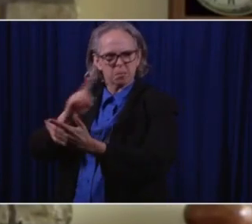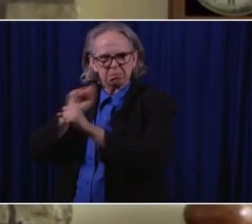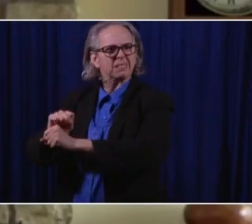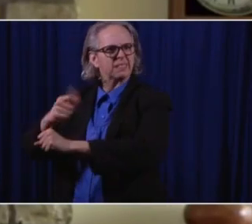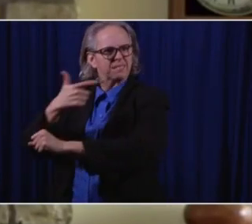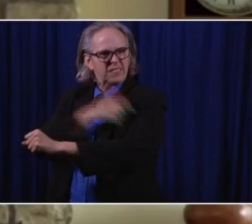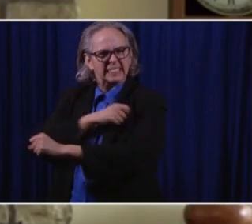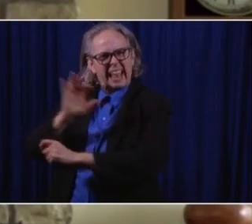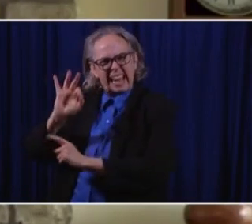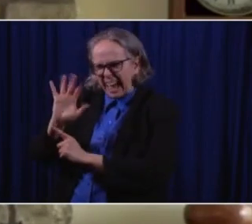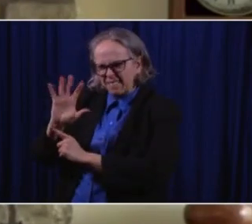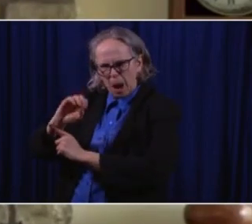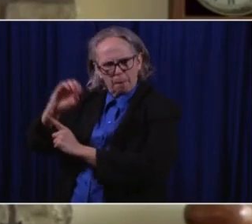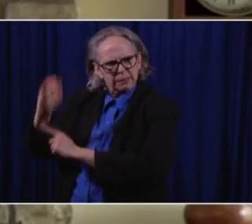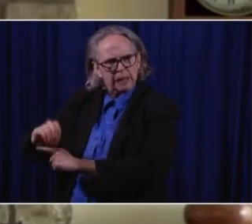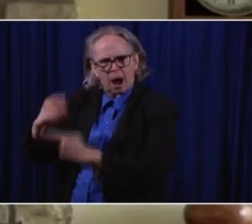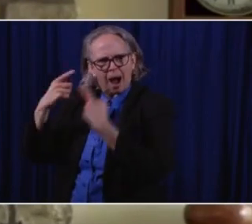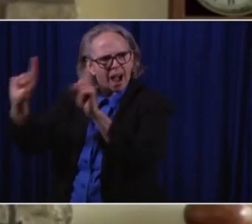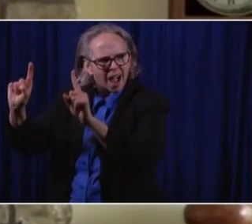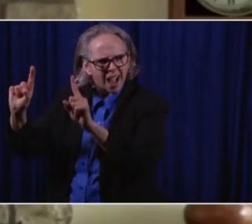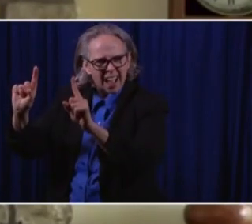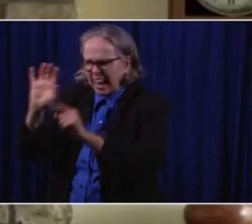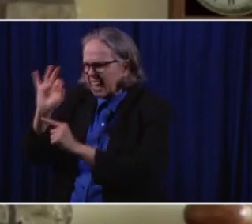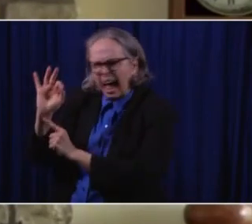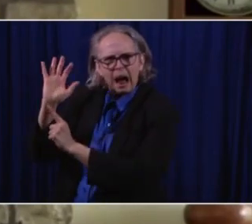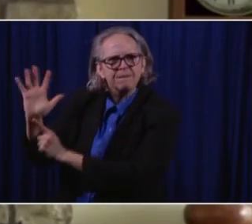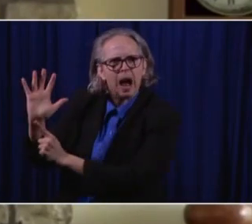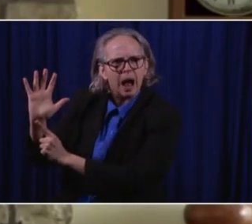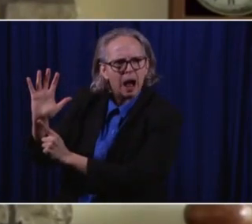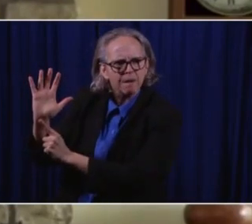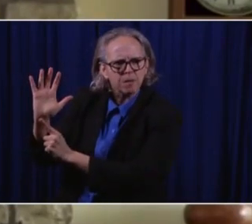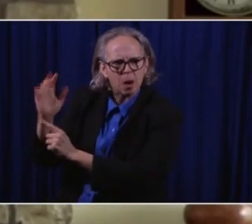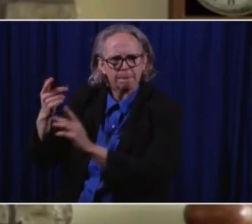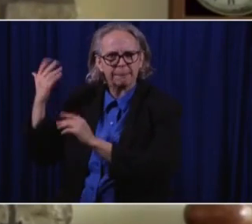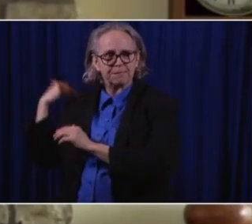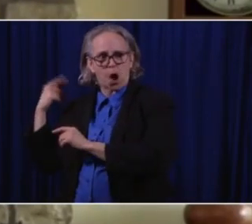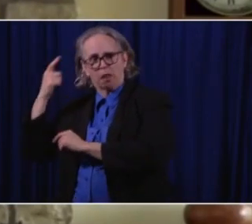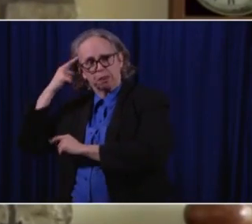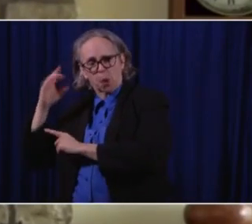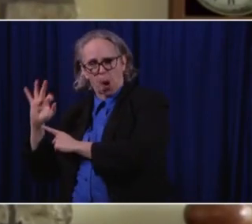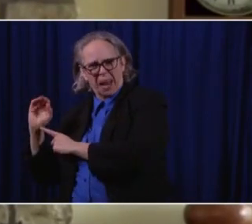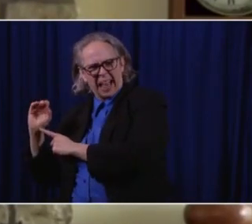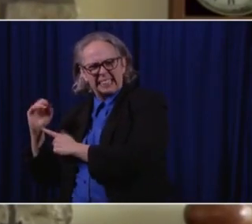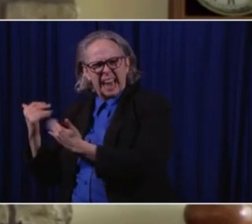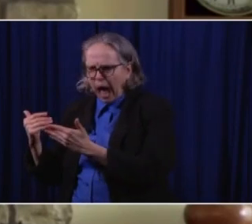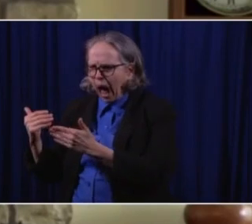get. Better and better news. You know in biontech have analysis of their drug trial